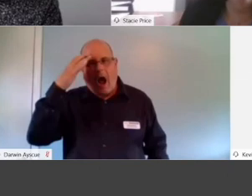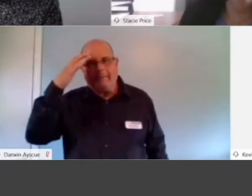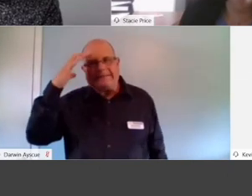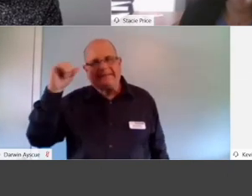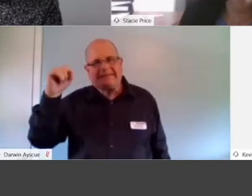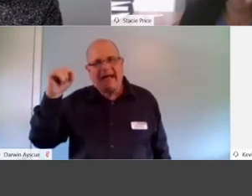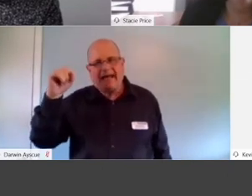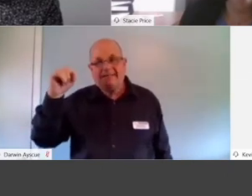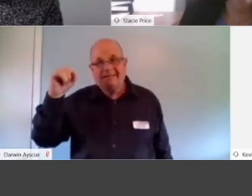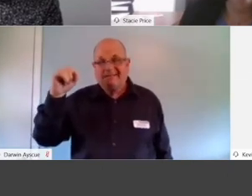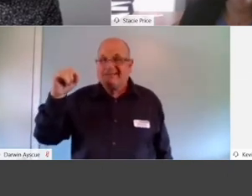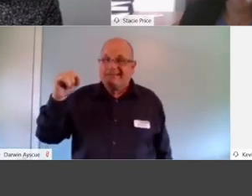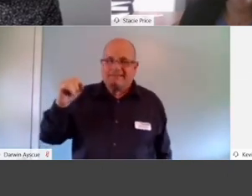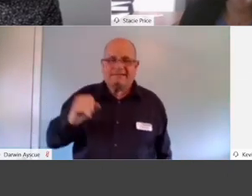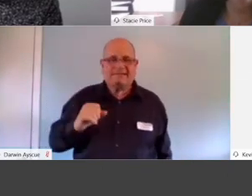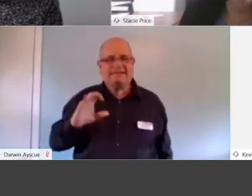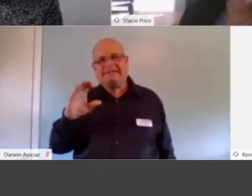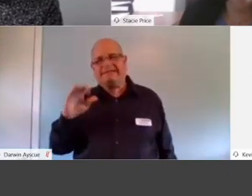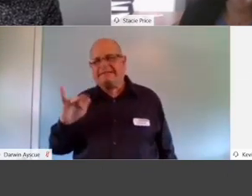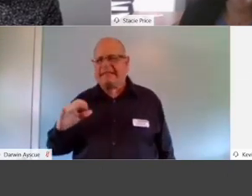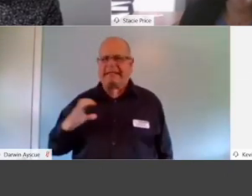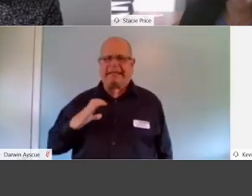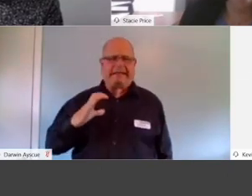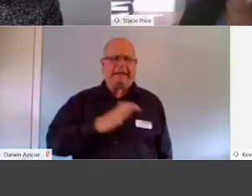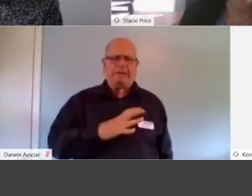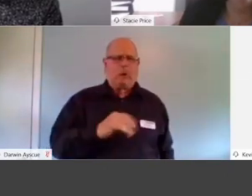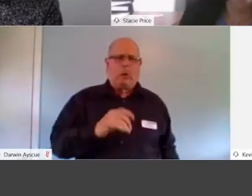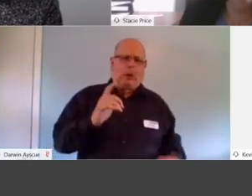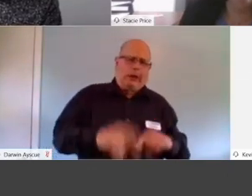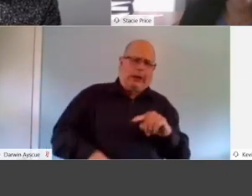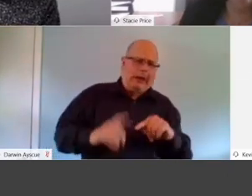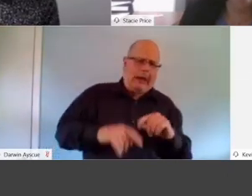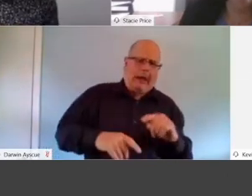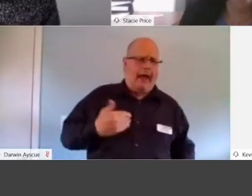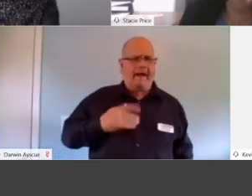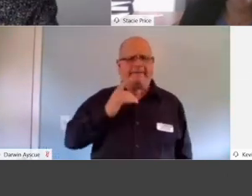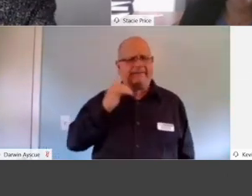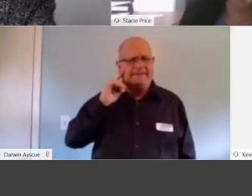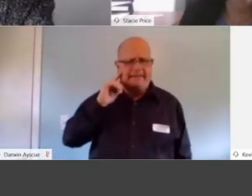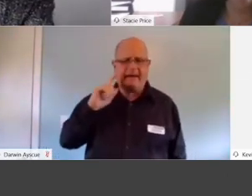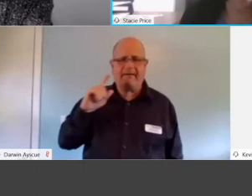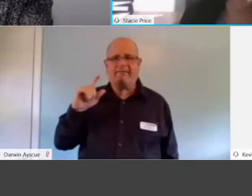some city council or someone said that's insane, we can't have a deaf lifeguard, getting an